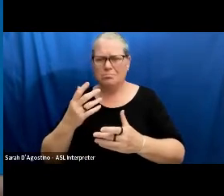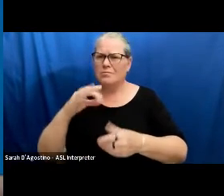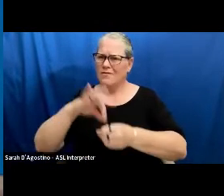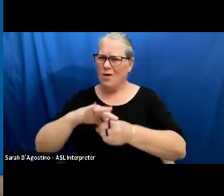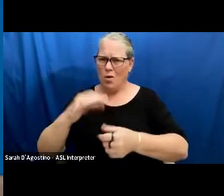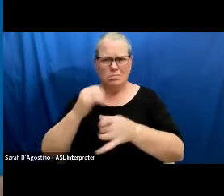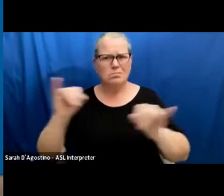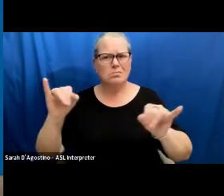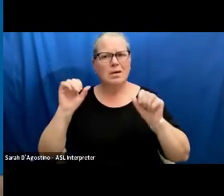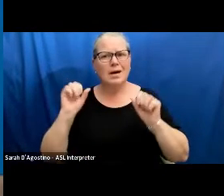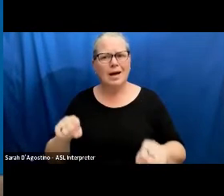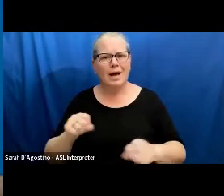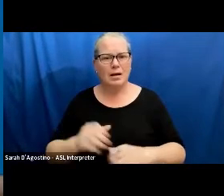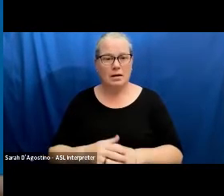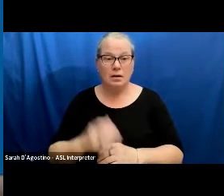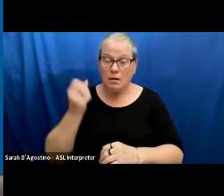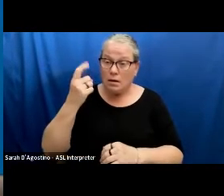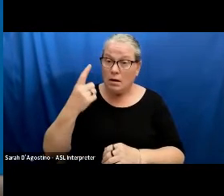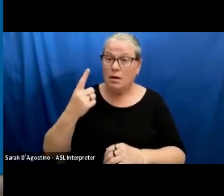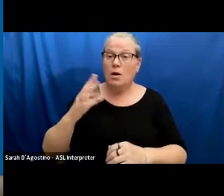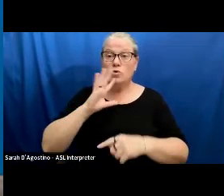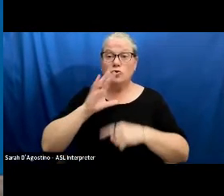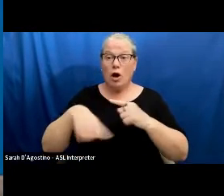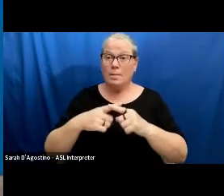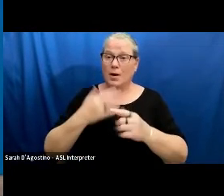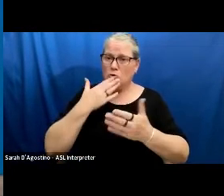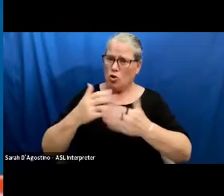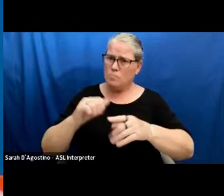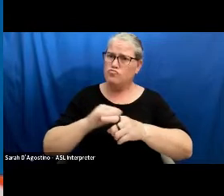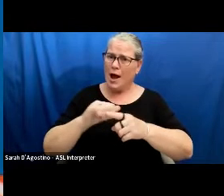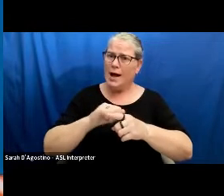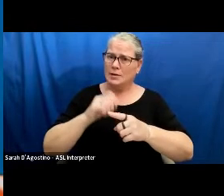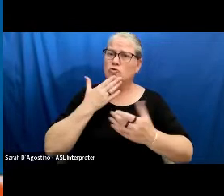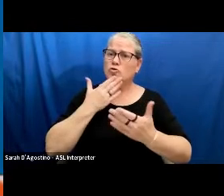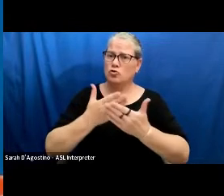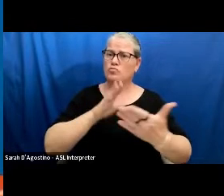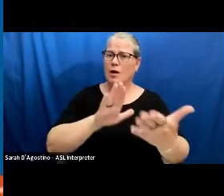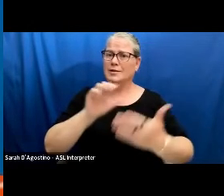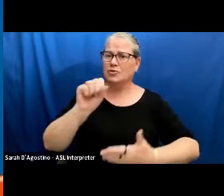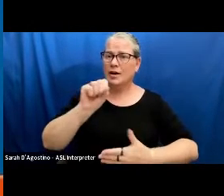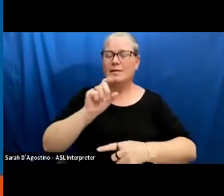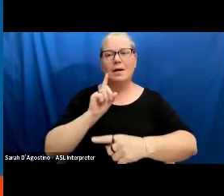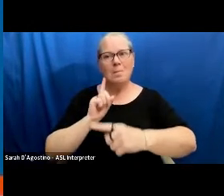but they're law this is the federal law that you must do i think it's really important for people